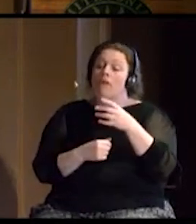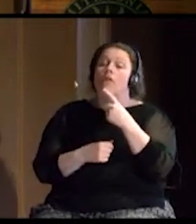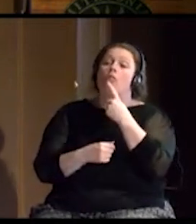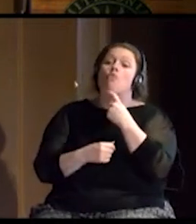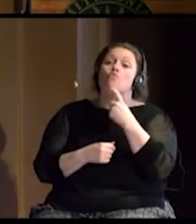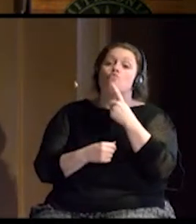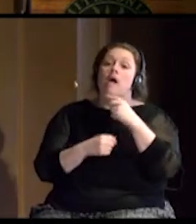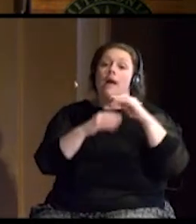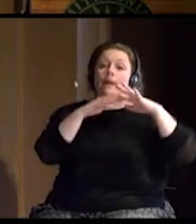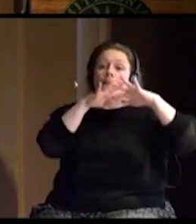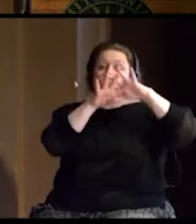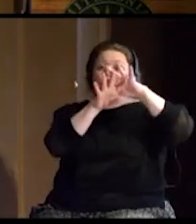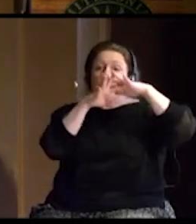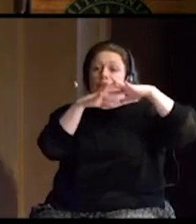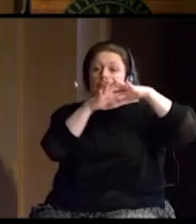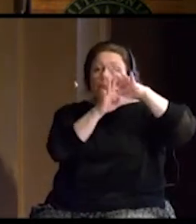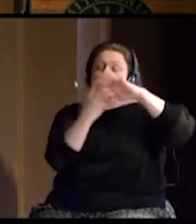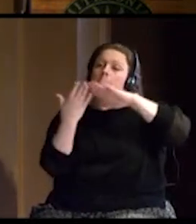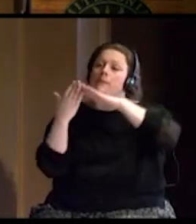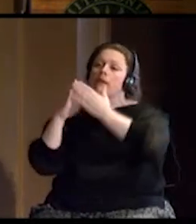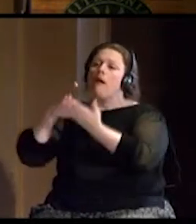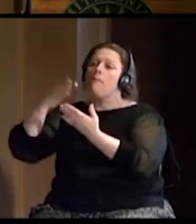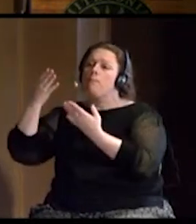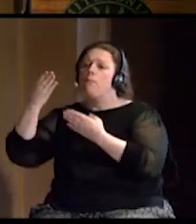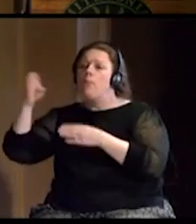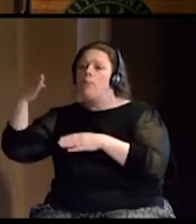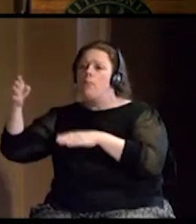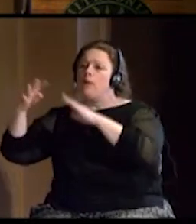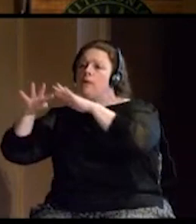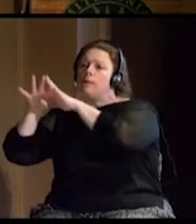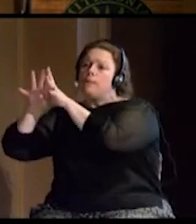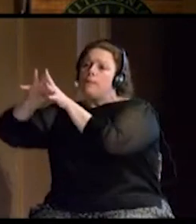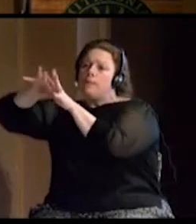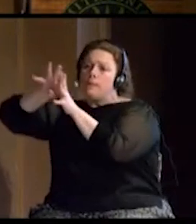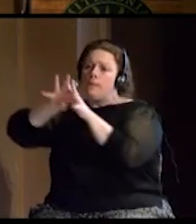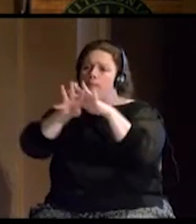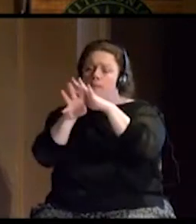which represent bottom to water column transitions,